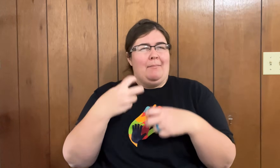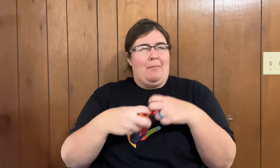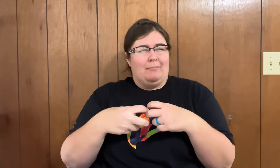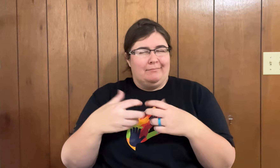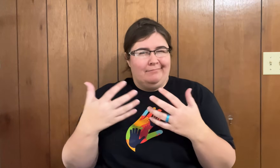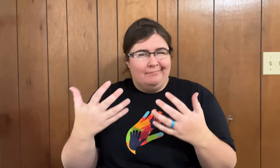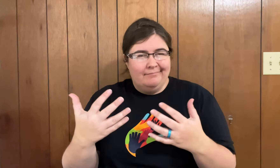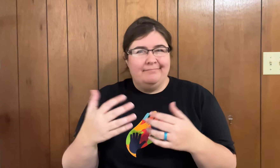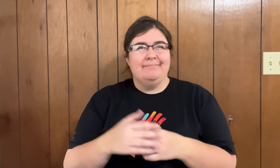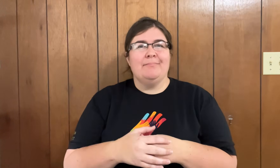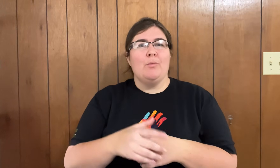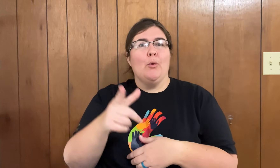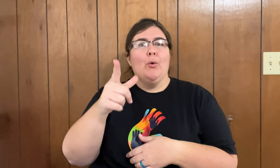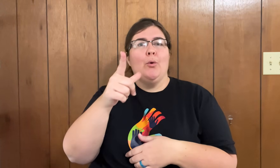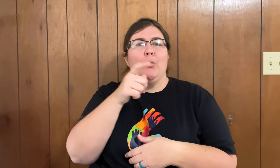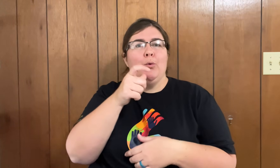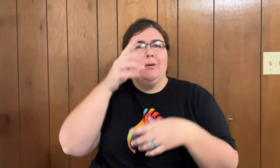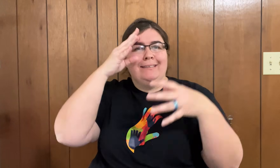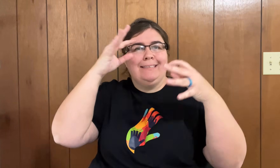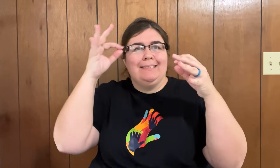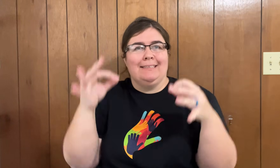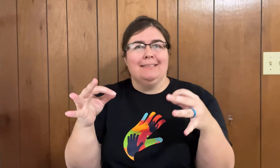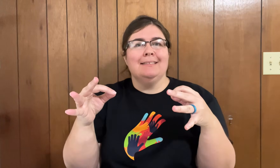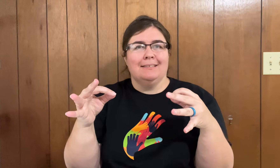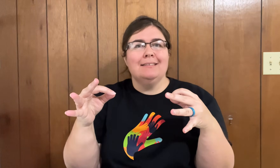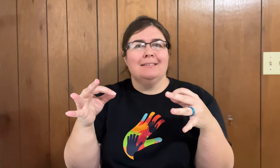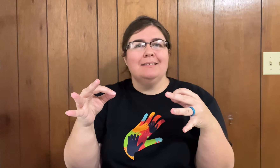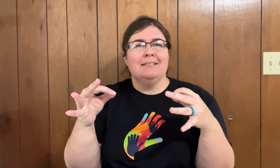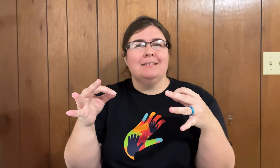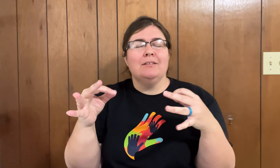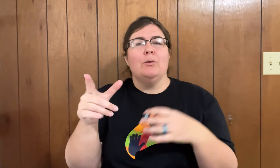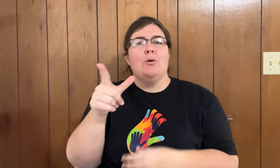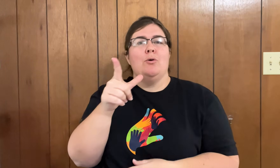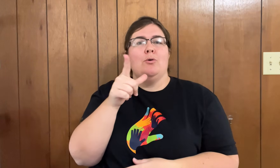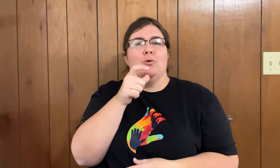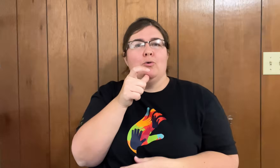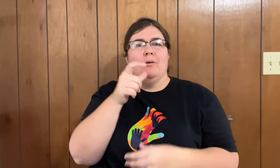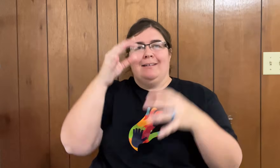My problem with standardization is the question: who decides?